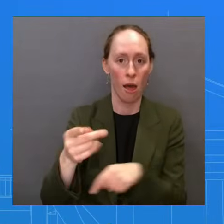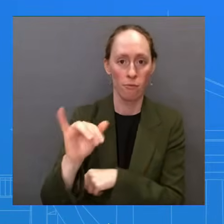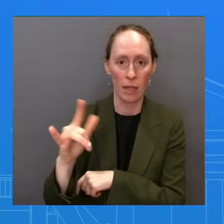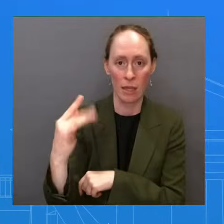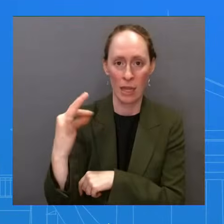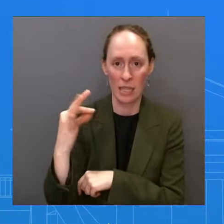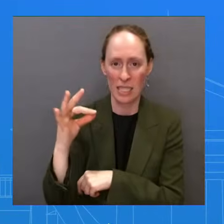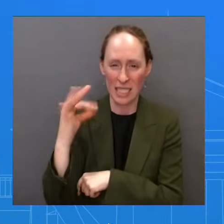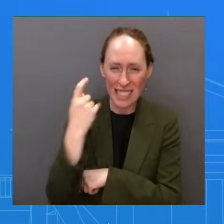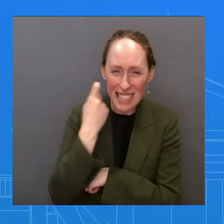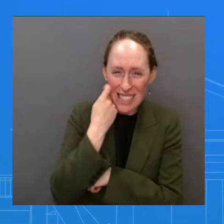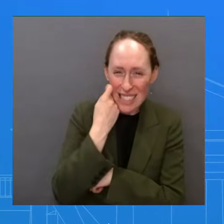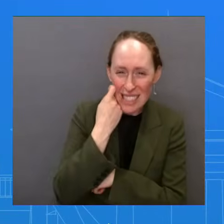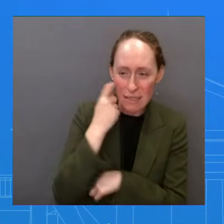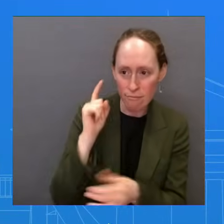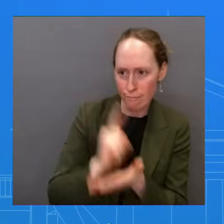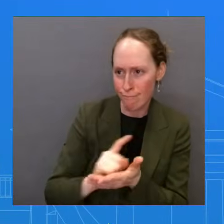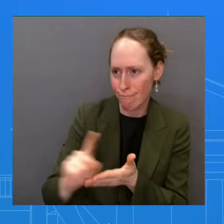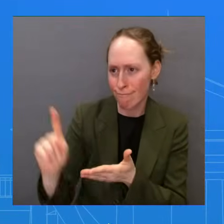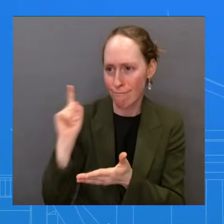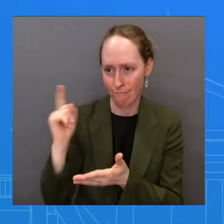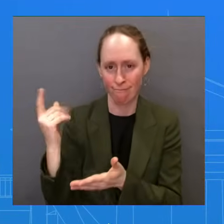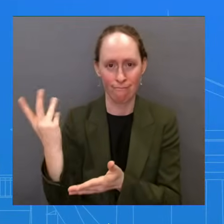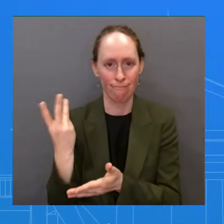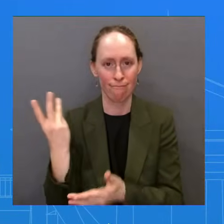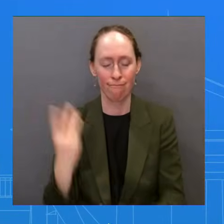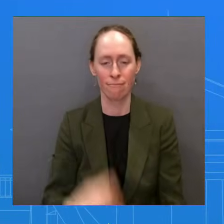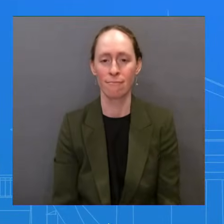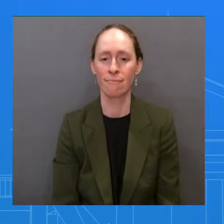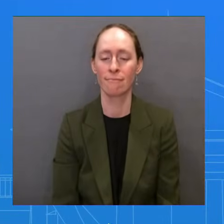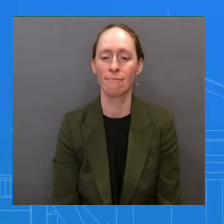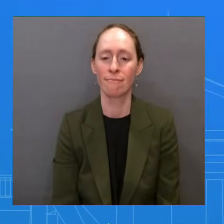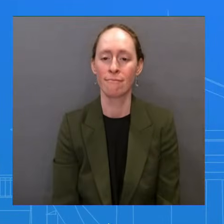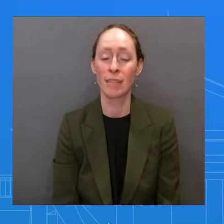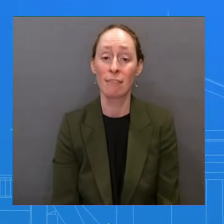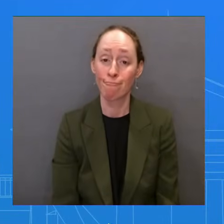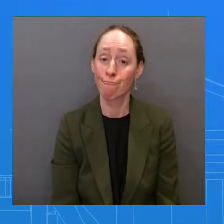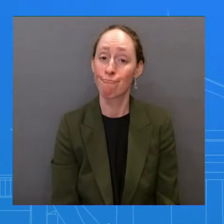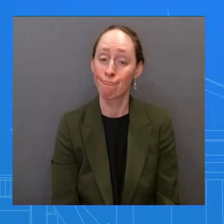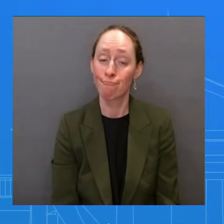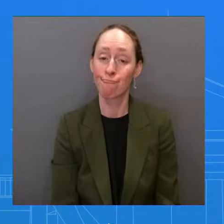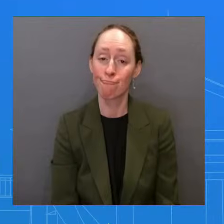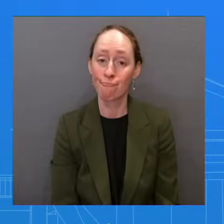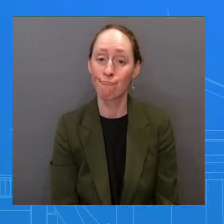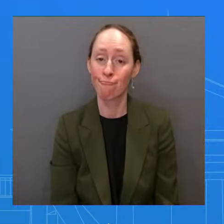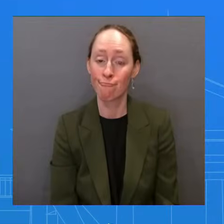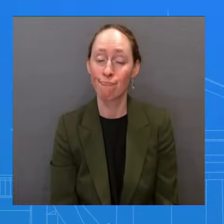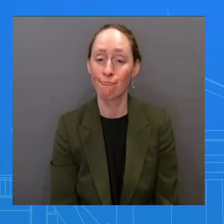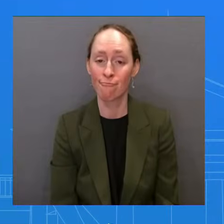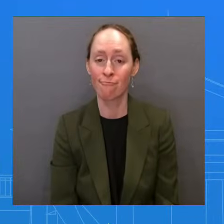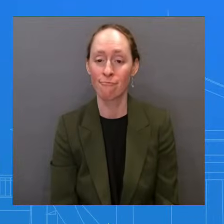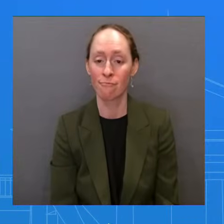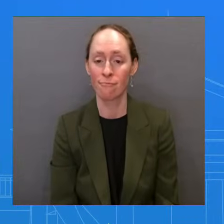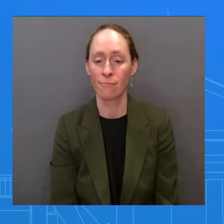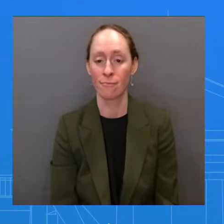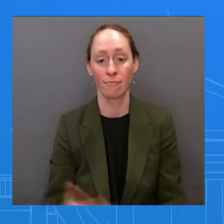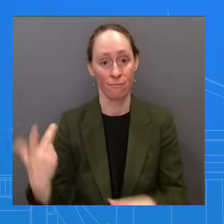So we can't have a conversation on the budget and spending without a proposal from each side. We -- they put forth their vision,